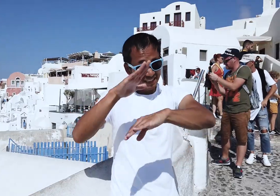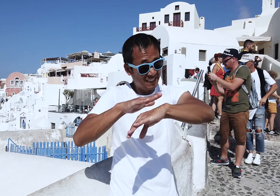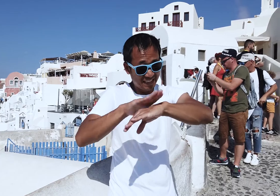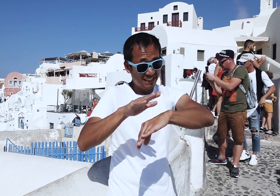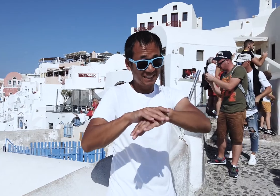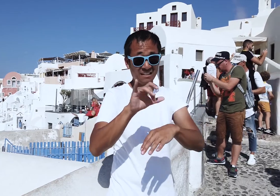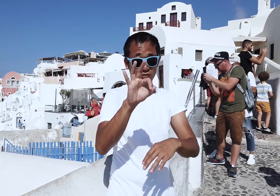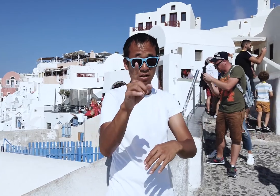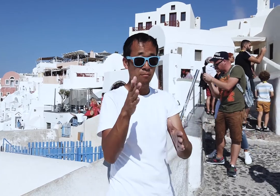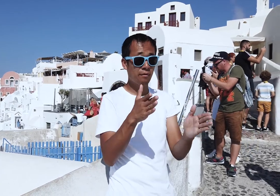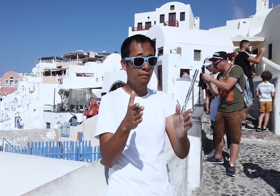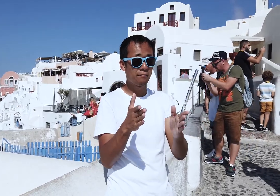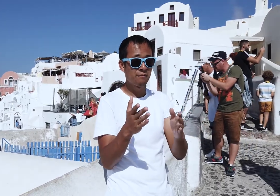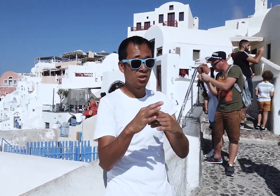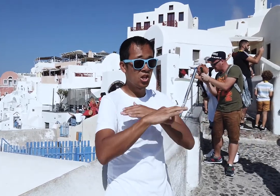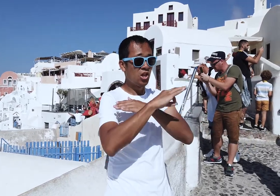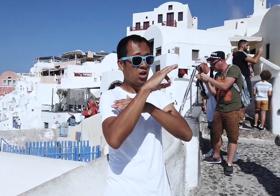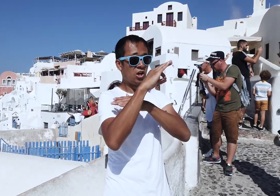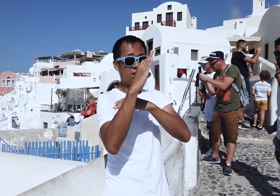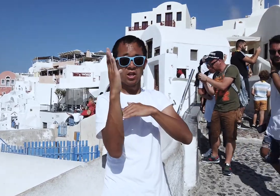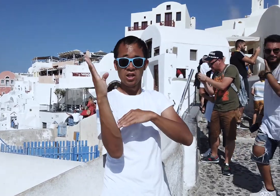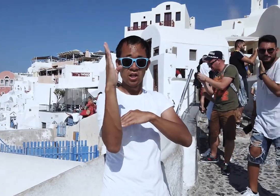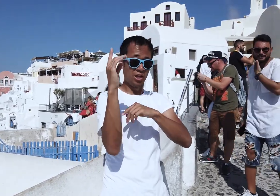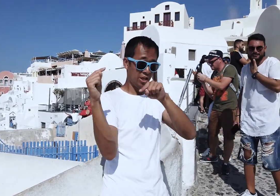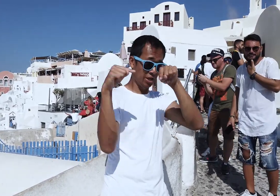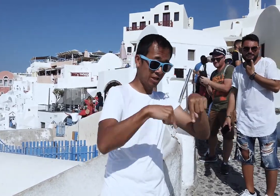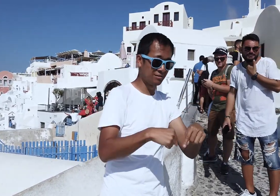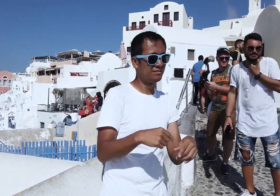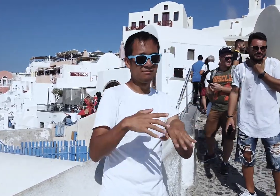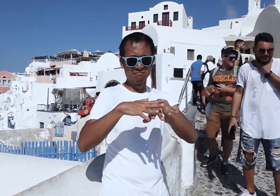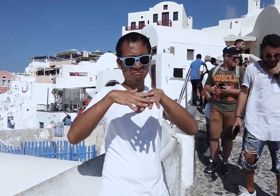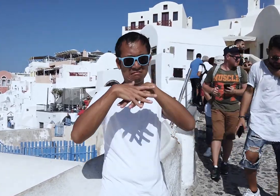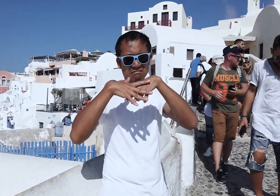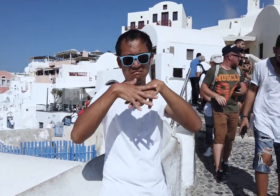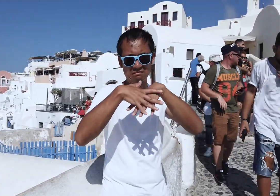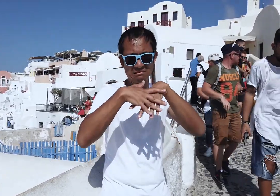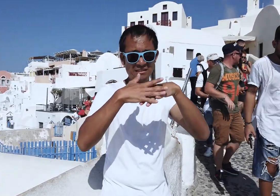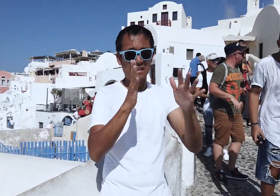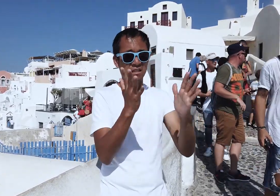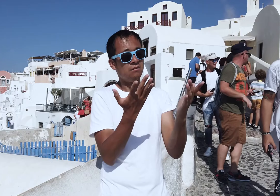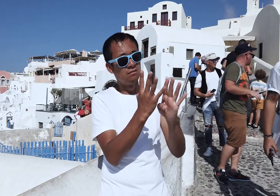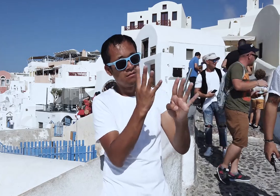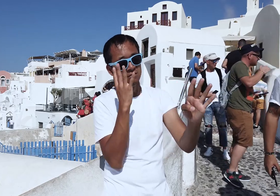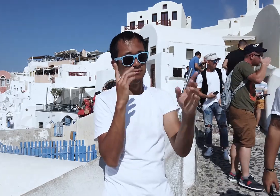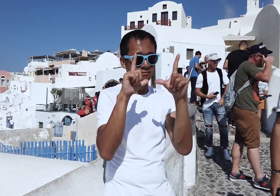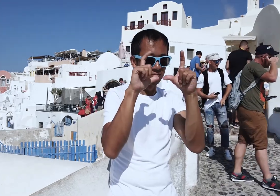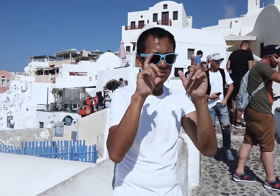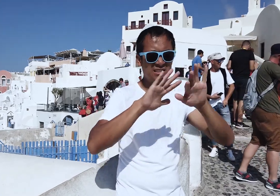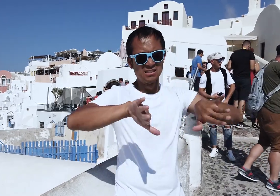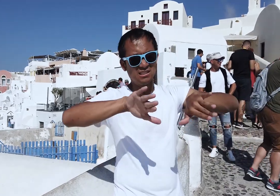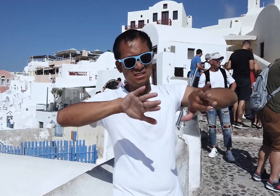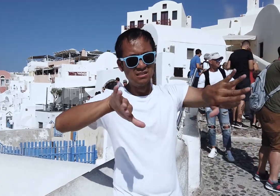I have to warn you. If you plan to visit later like afternoon, it's very crowded. It is a long line for taking pictures and go through crowds.